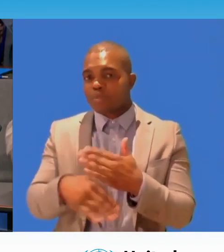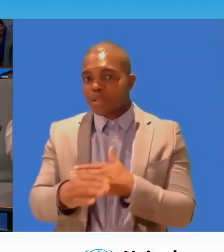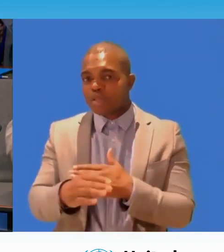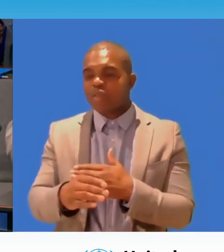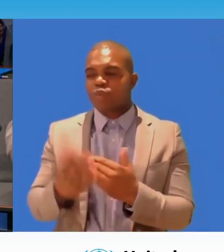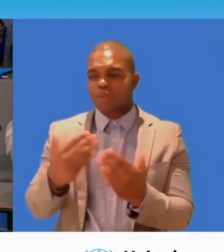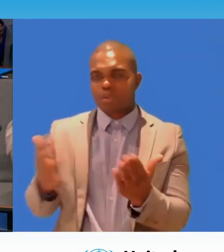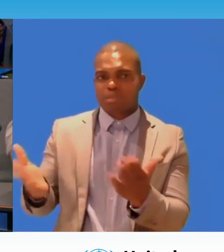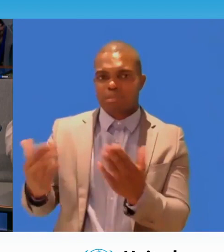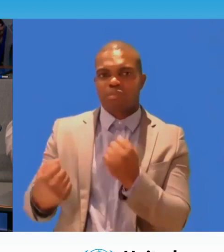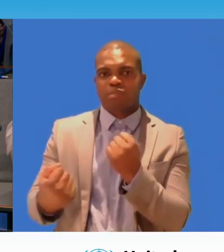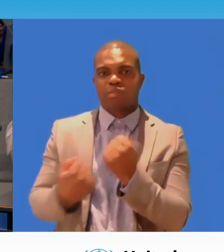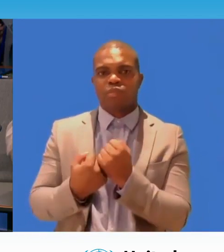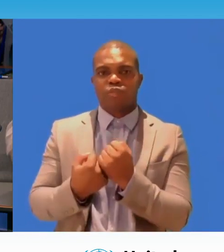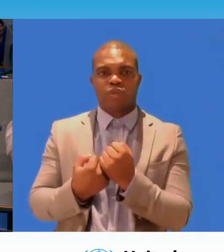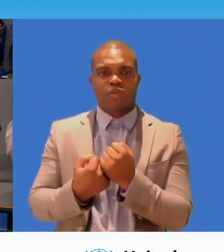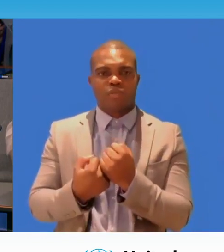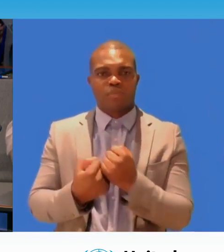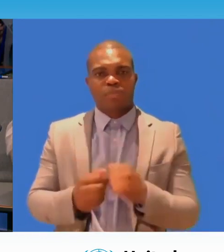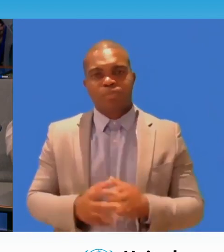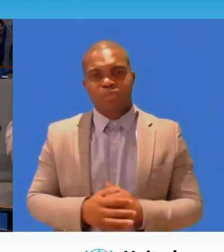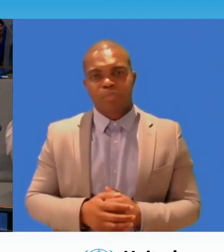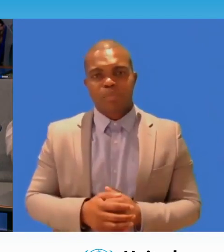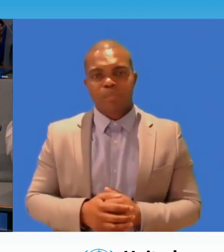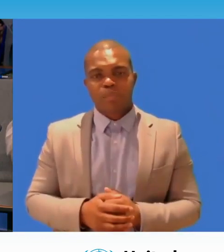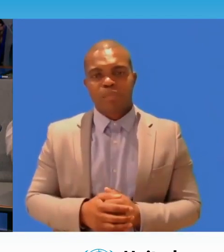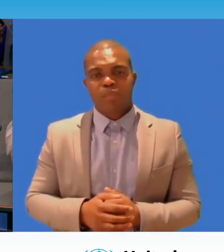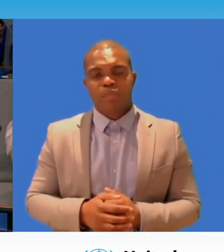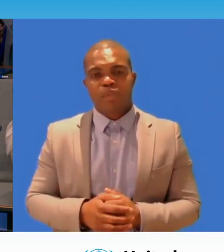government of Solomon Islands is committed to ensuring full and effective participation of